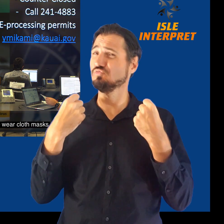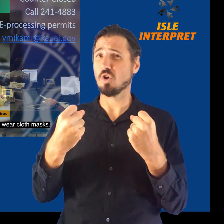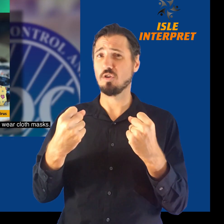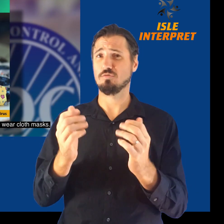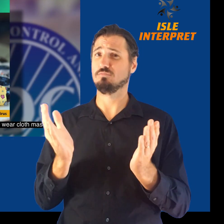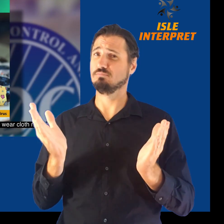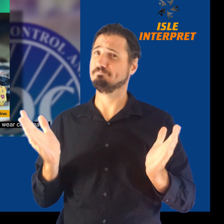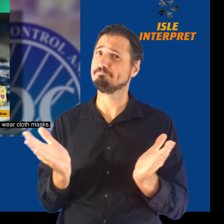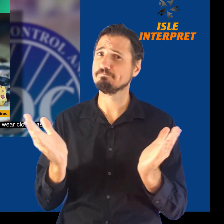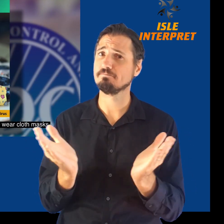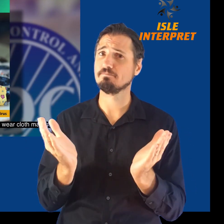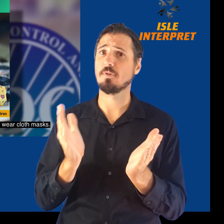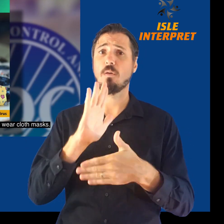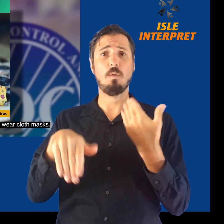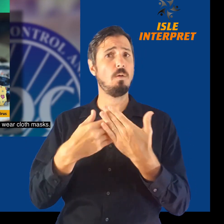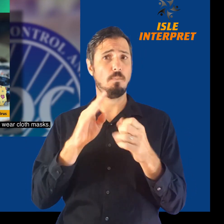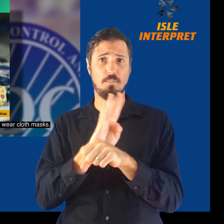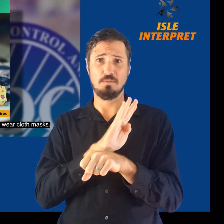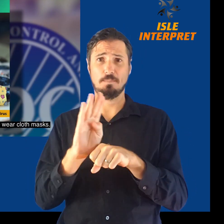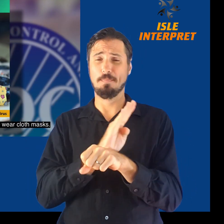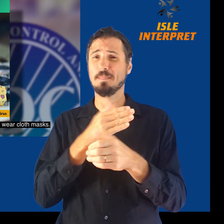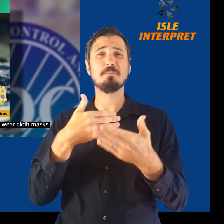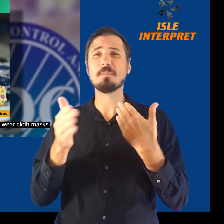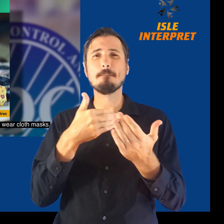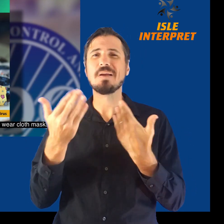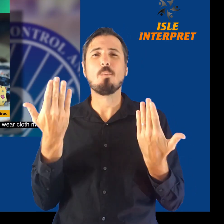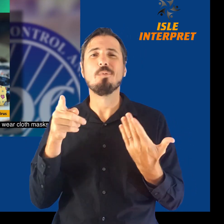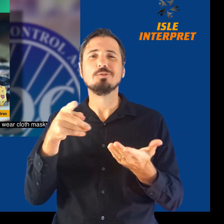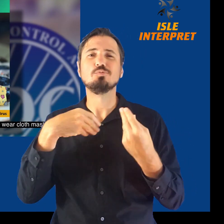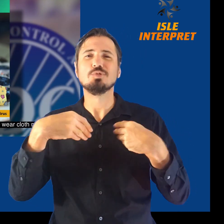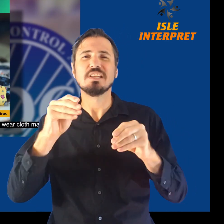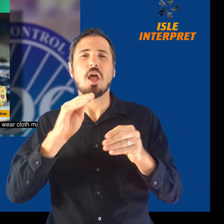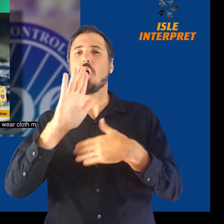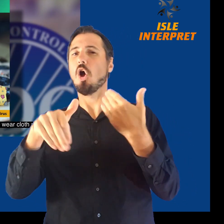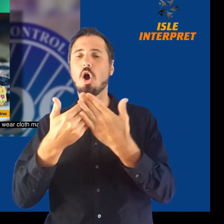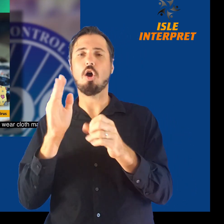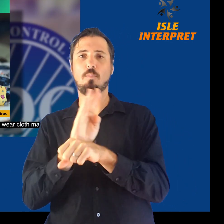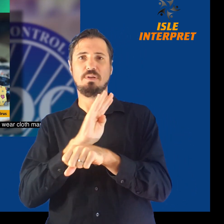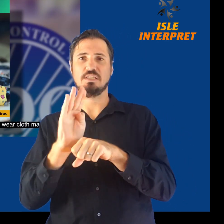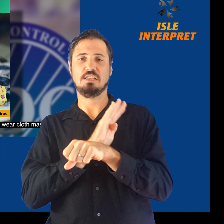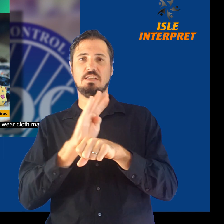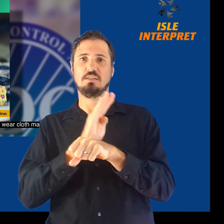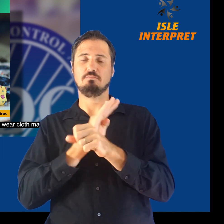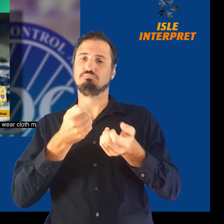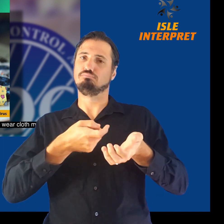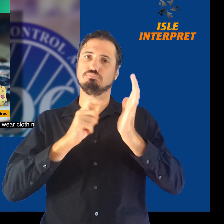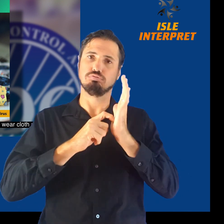regardless of what you sell - require your employees to wear cloth masks.